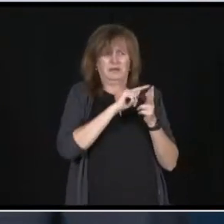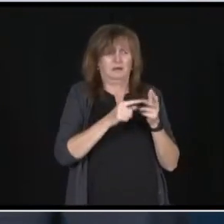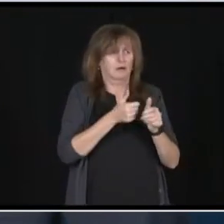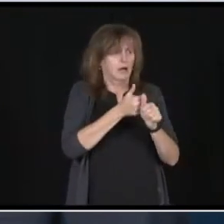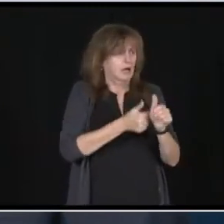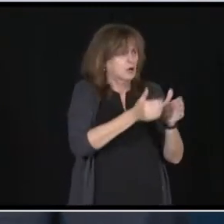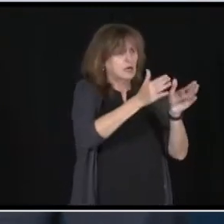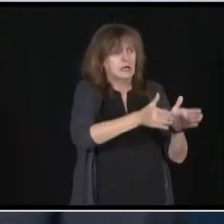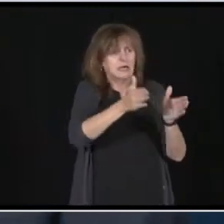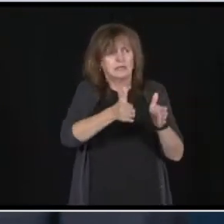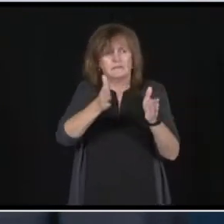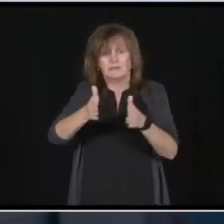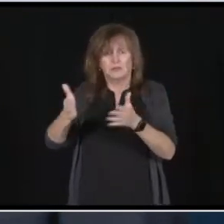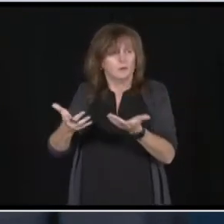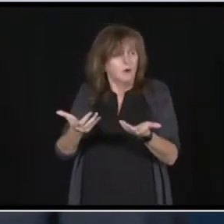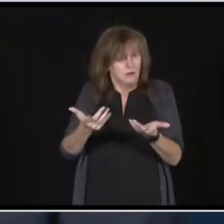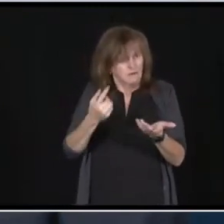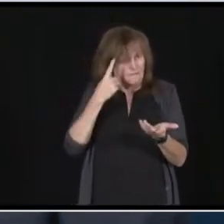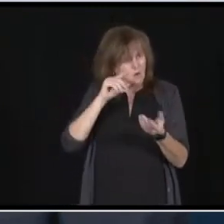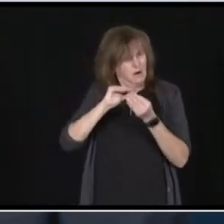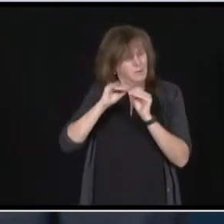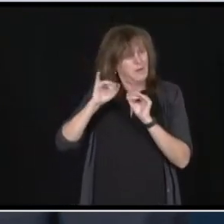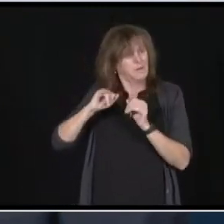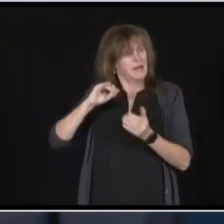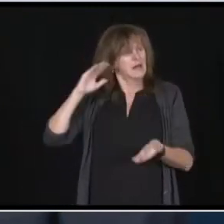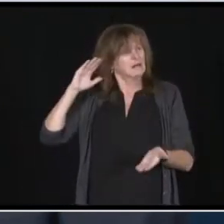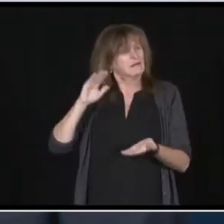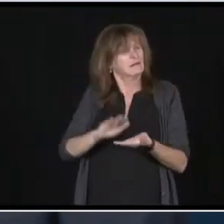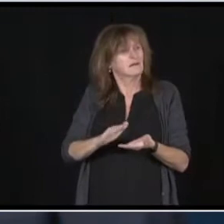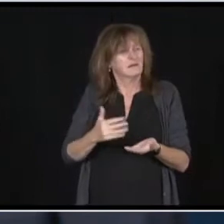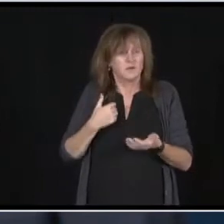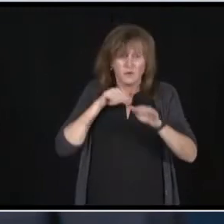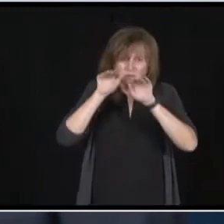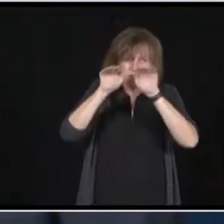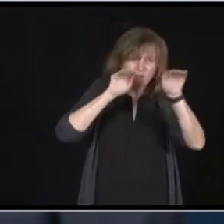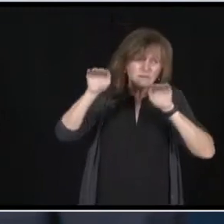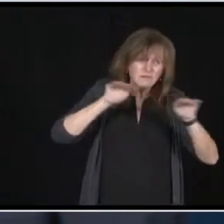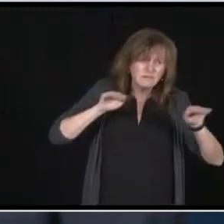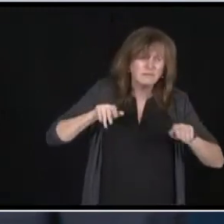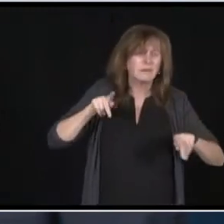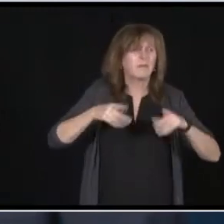So we really need to go back to those basic principles that we talk about every day.